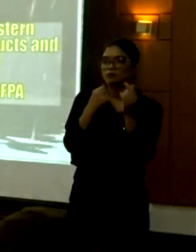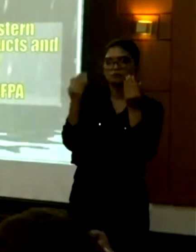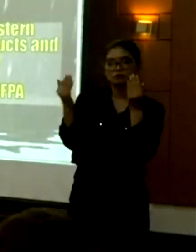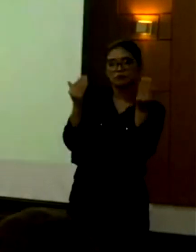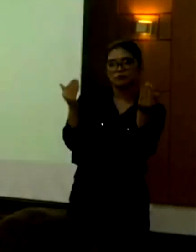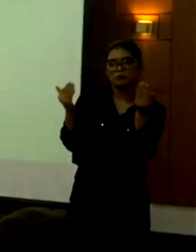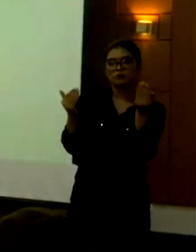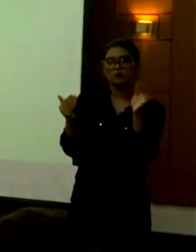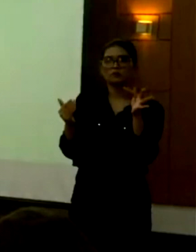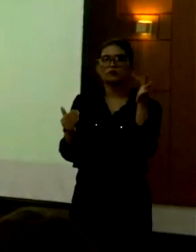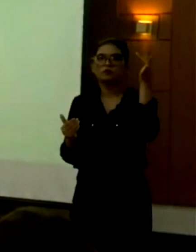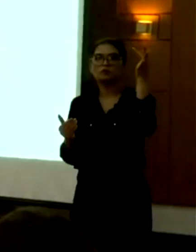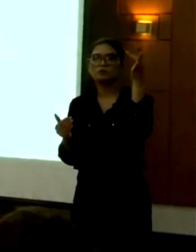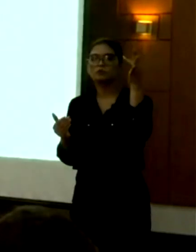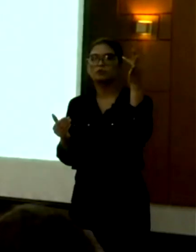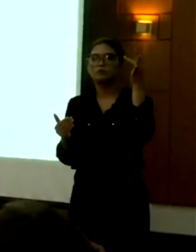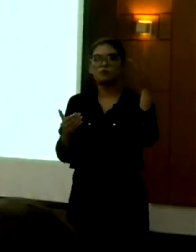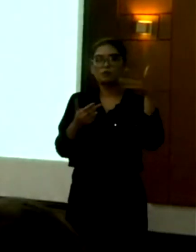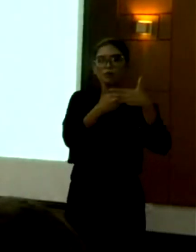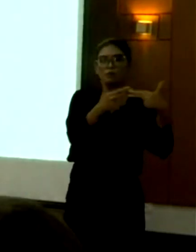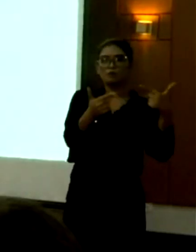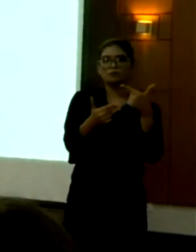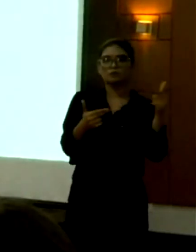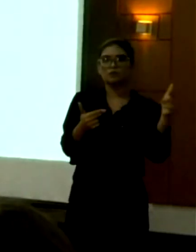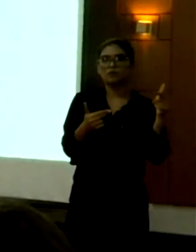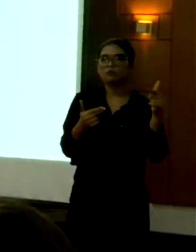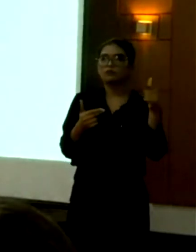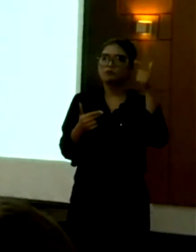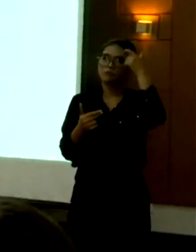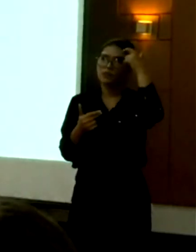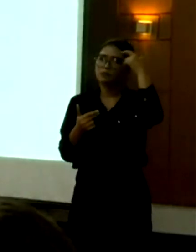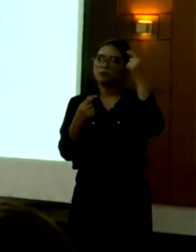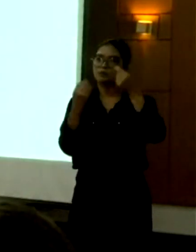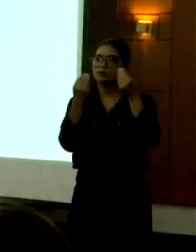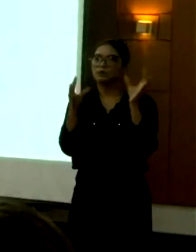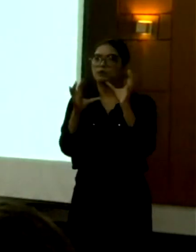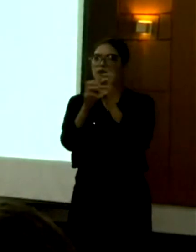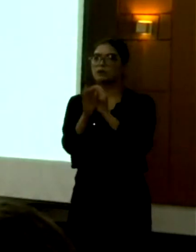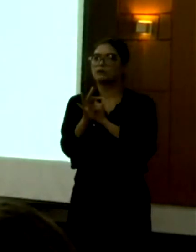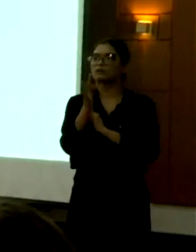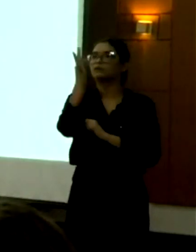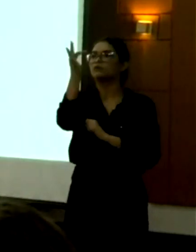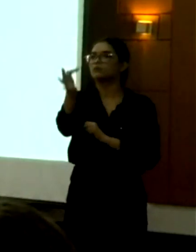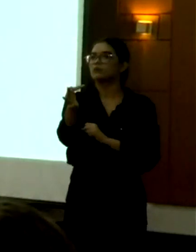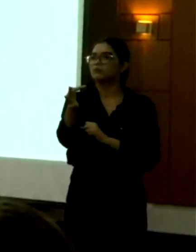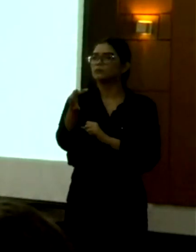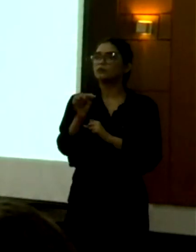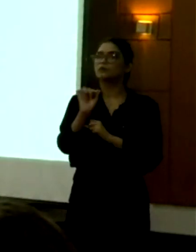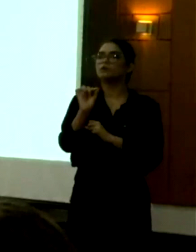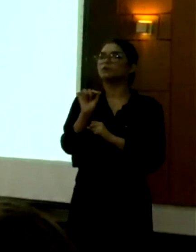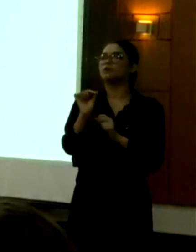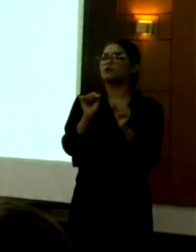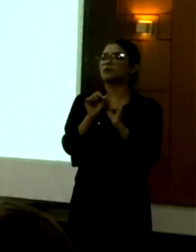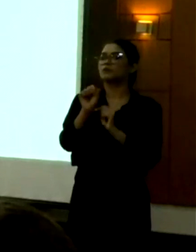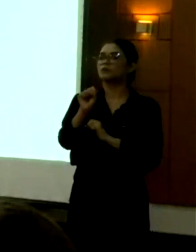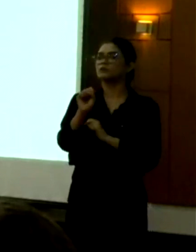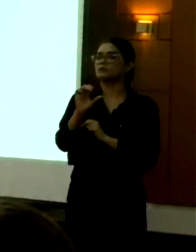so we use the dynamic dawns cale technique , which is a daws cale, the most current tool